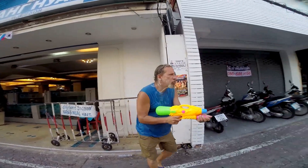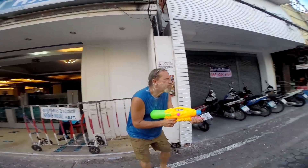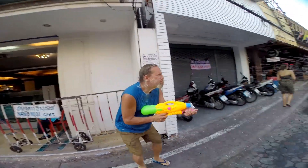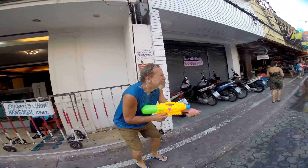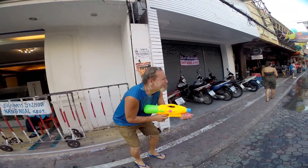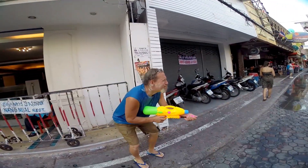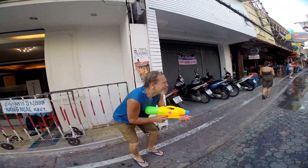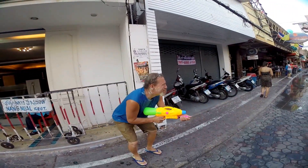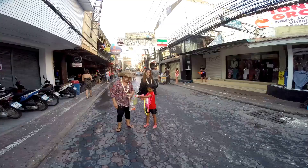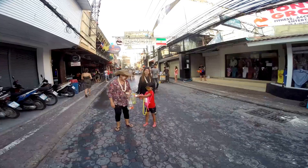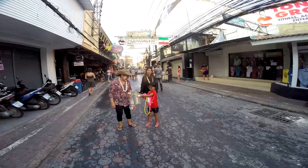Oh, thats cute.